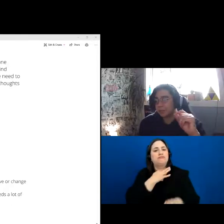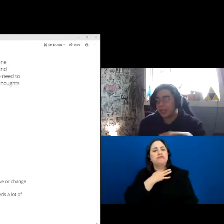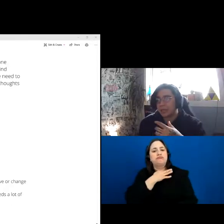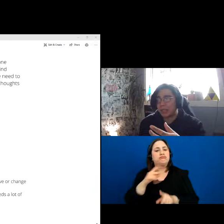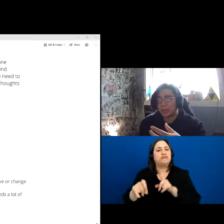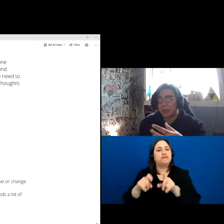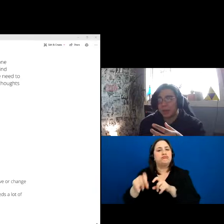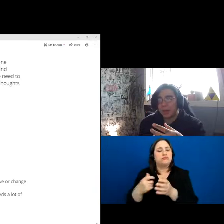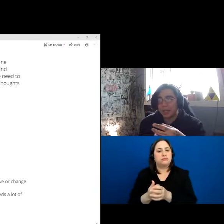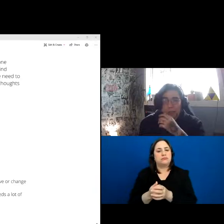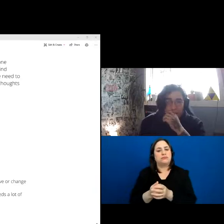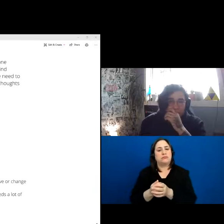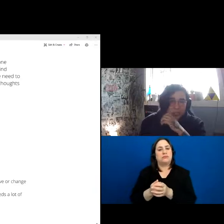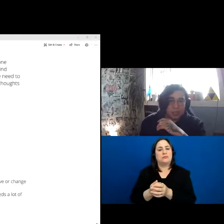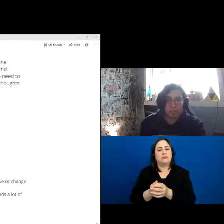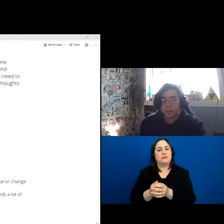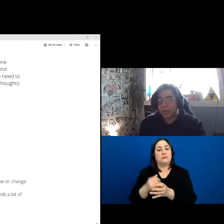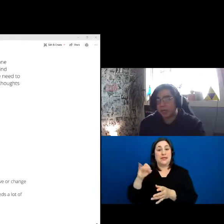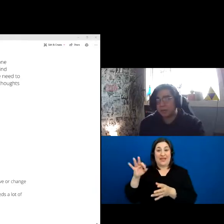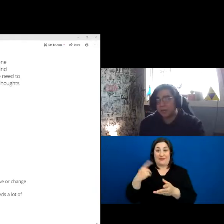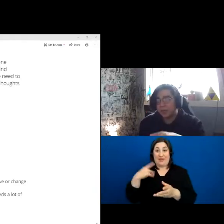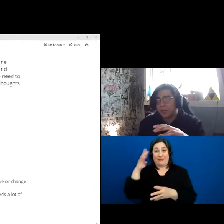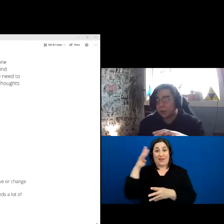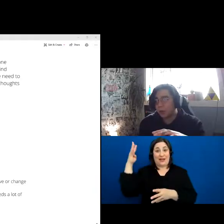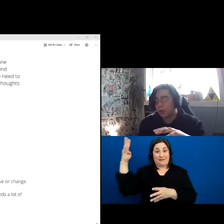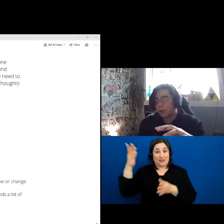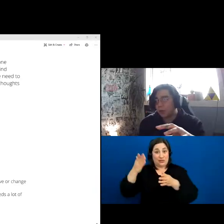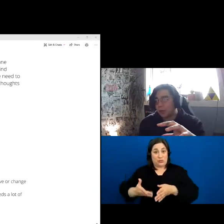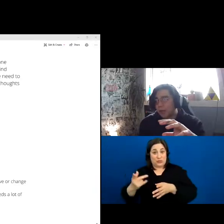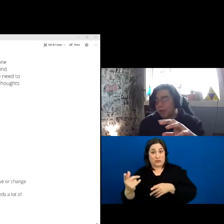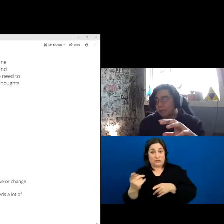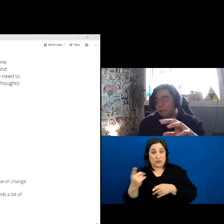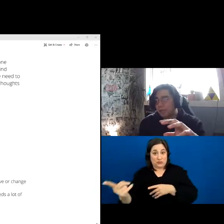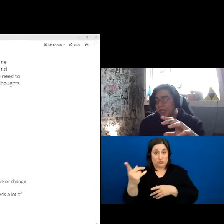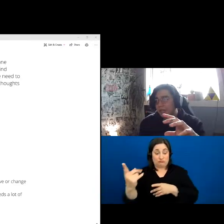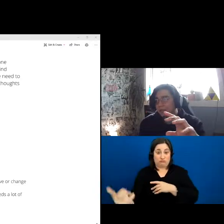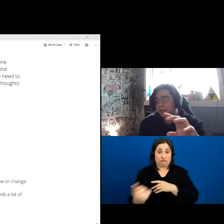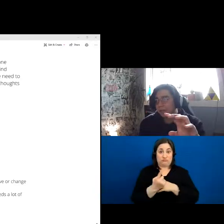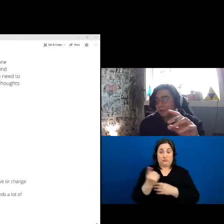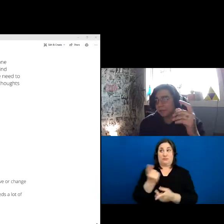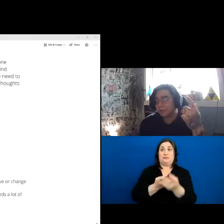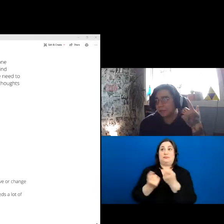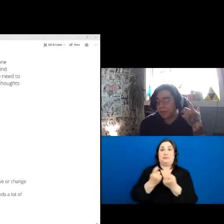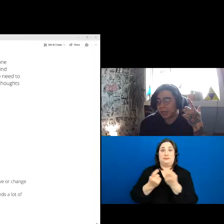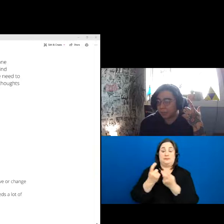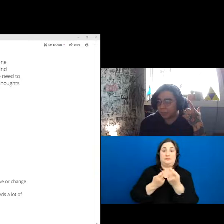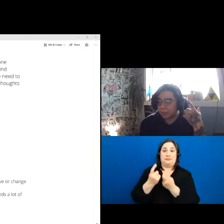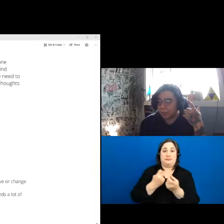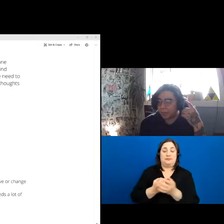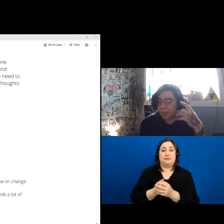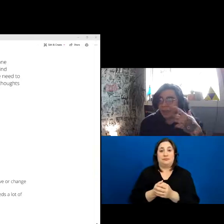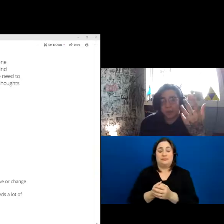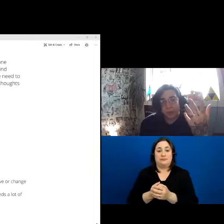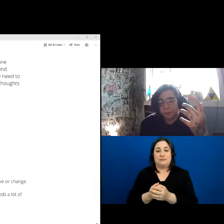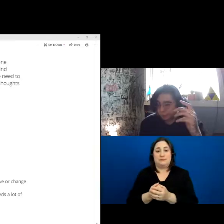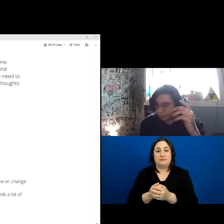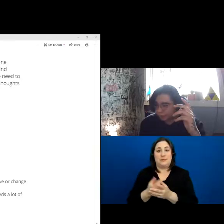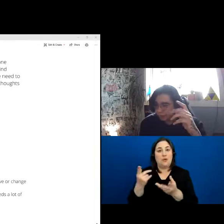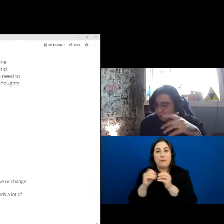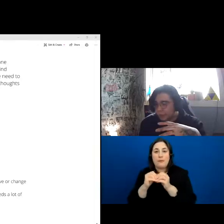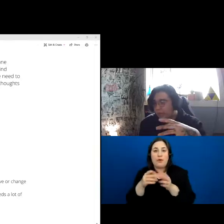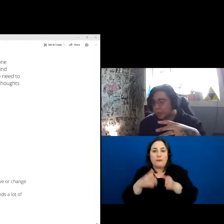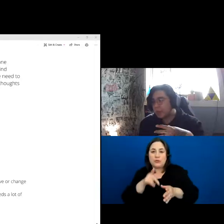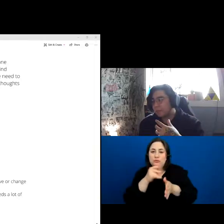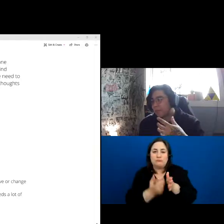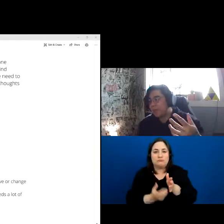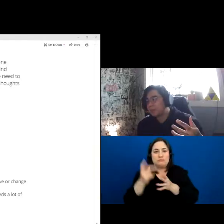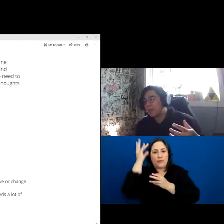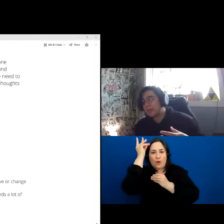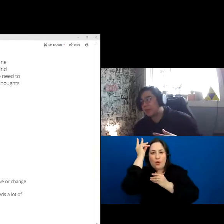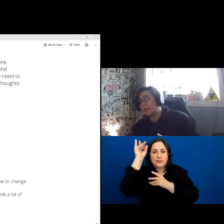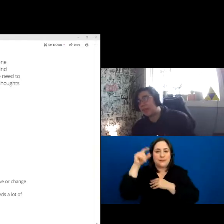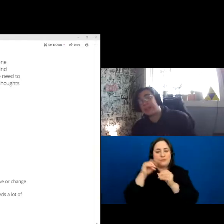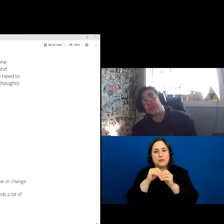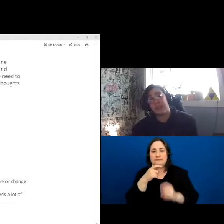Being questioned by an innovation type perspective or thinker is when these people ask a lot of